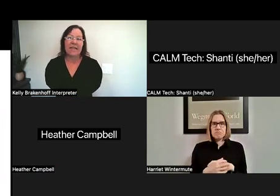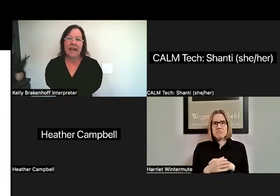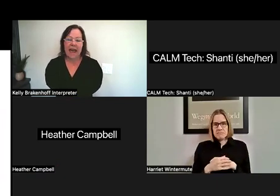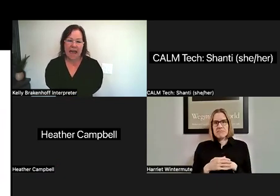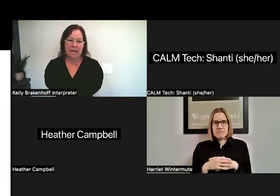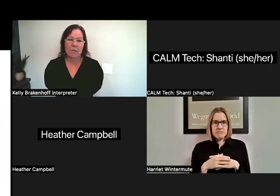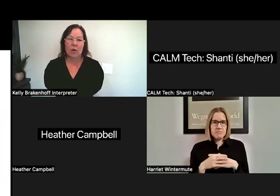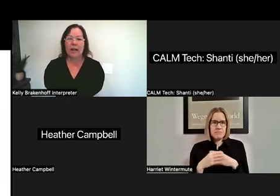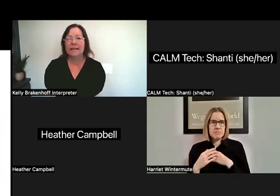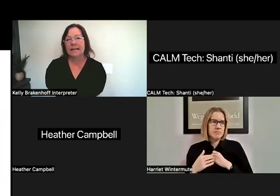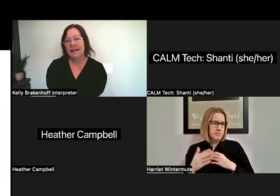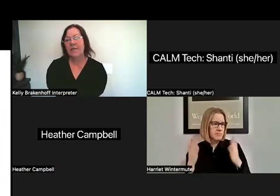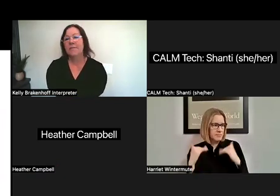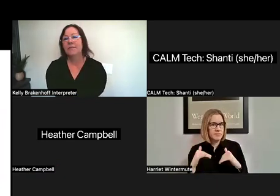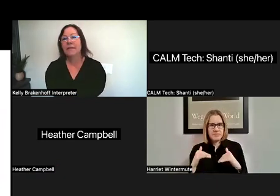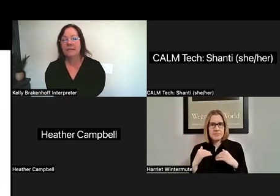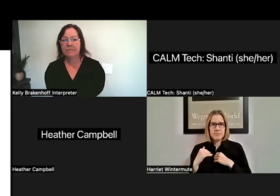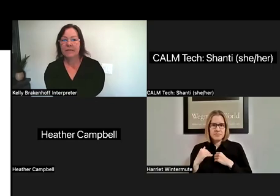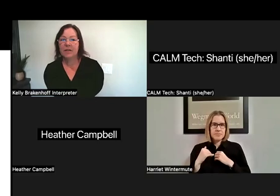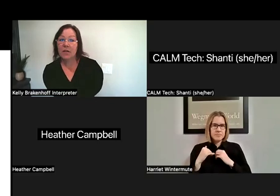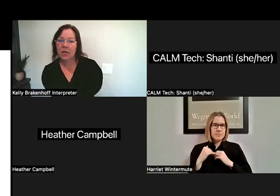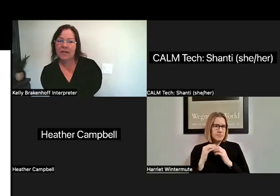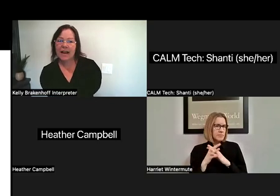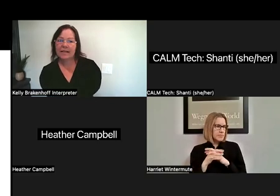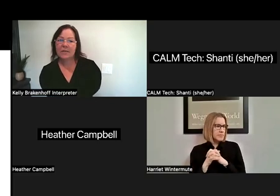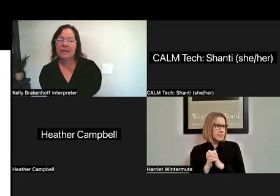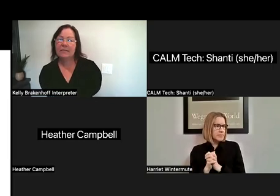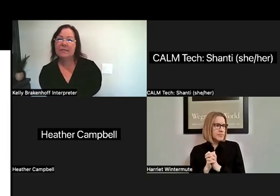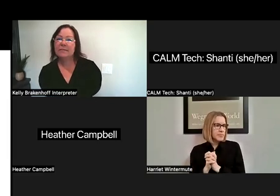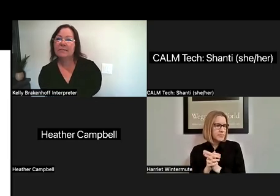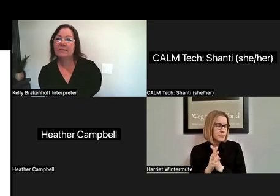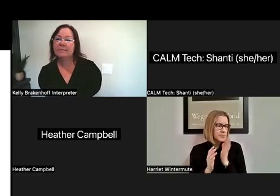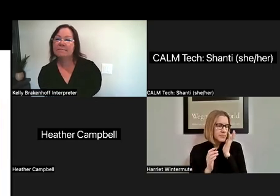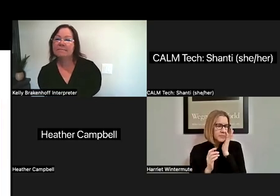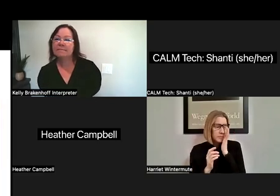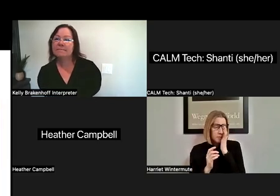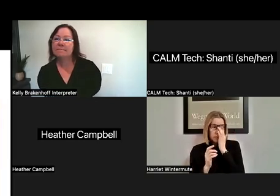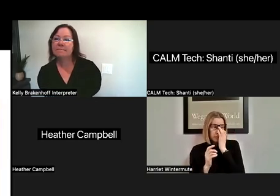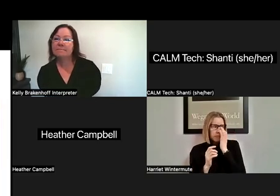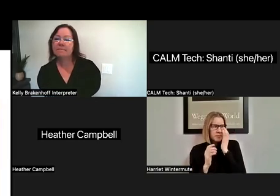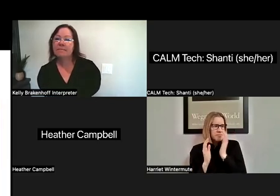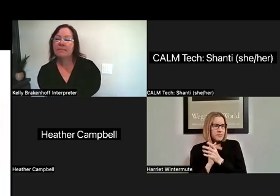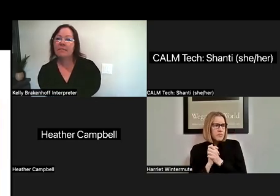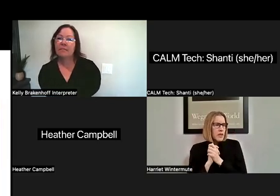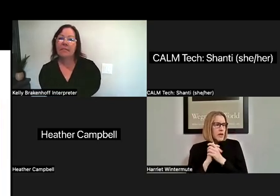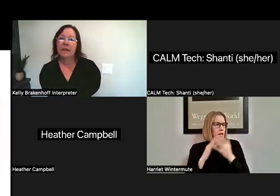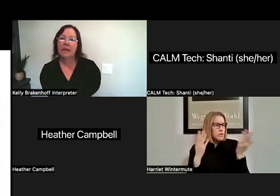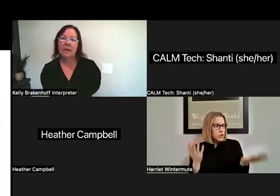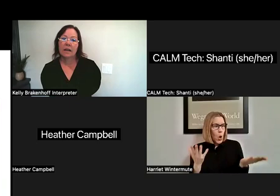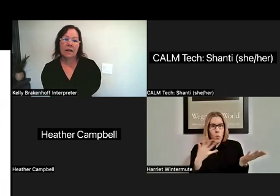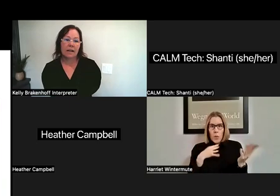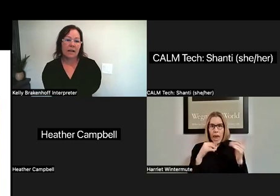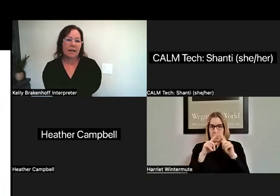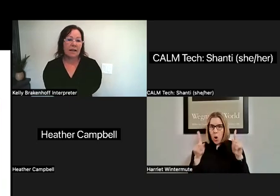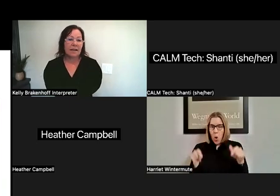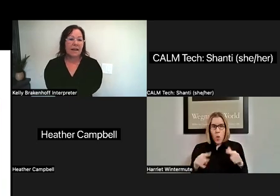at the end more in detail. You can go to the next one.